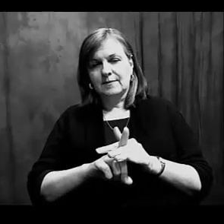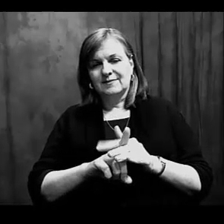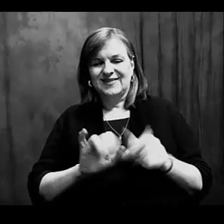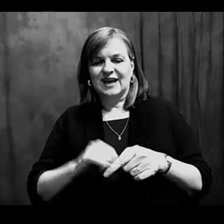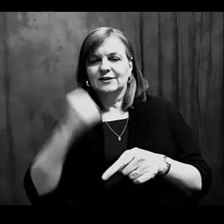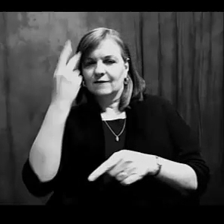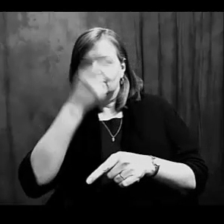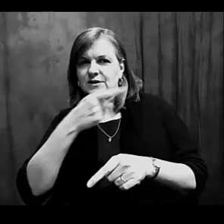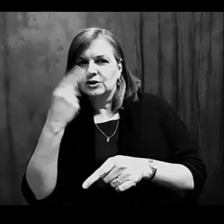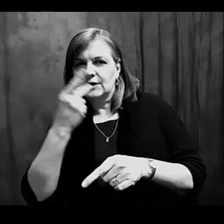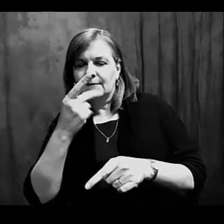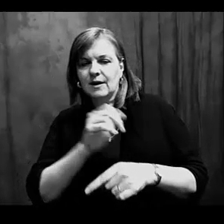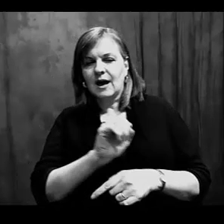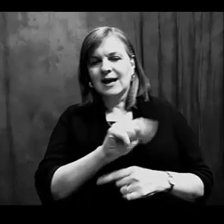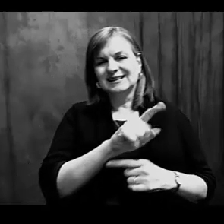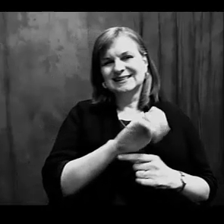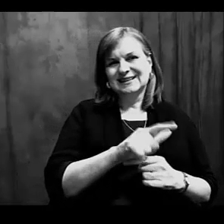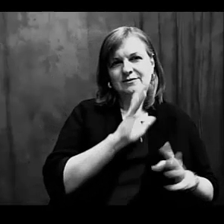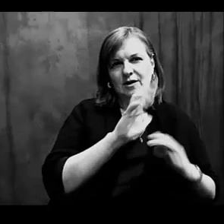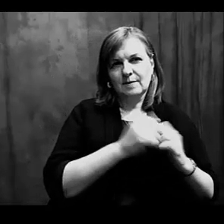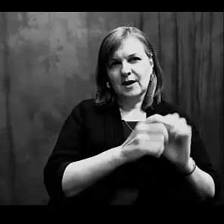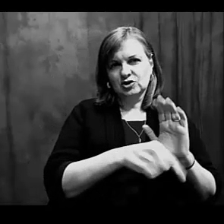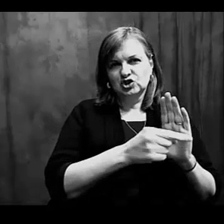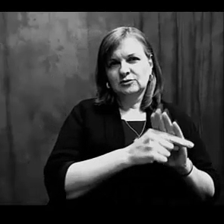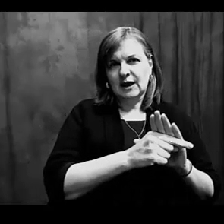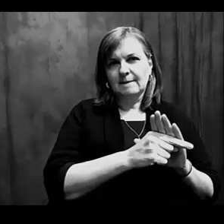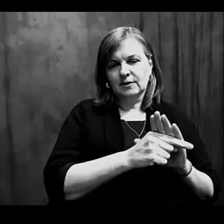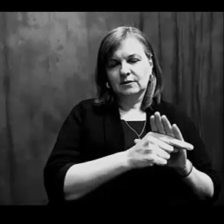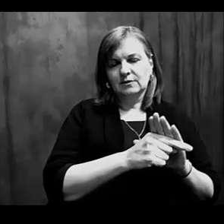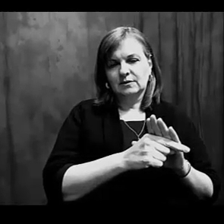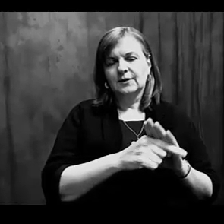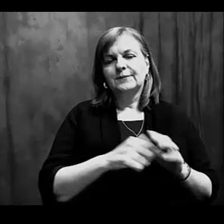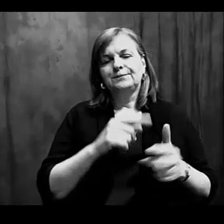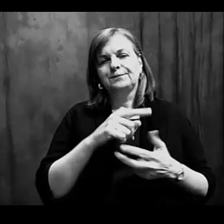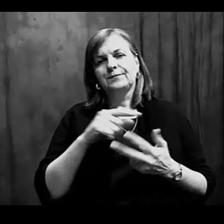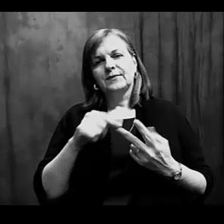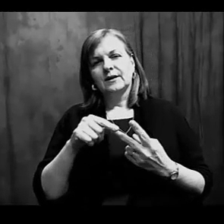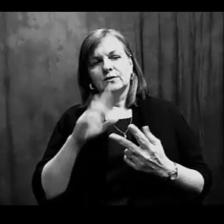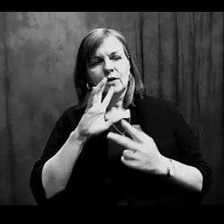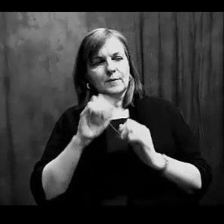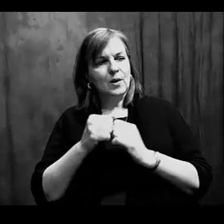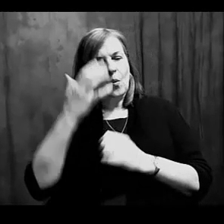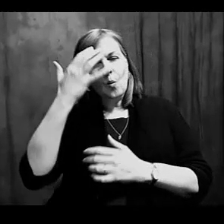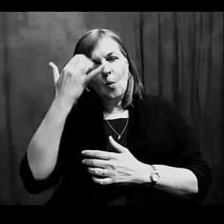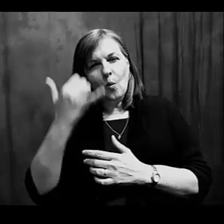if you wanna look at it from a phenotype standpoint -- alleles look at it from the genotype -- right?